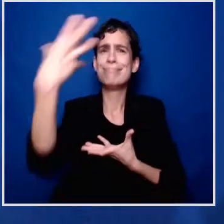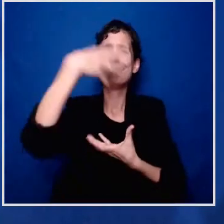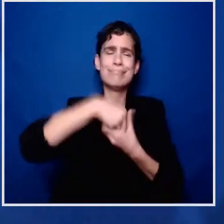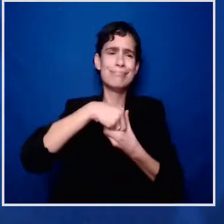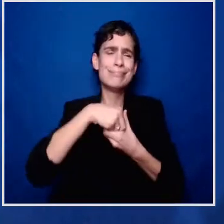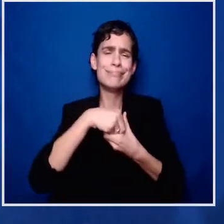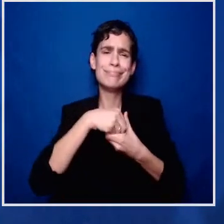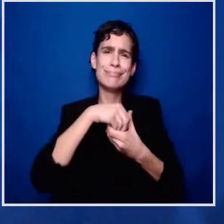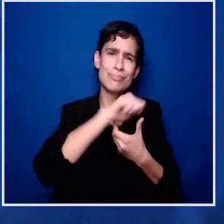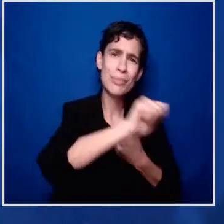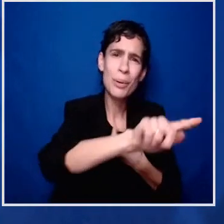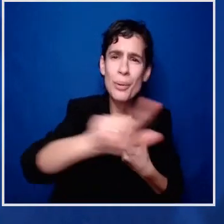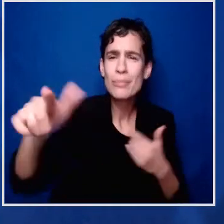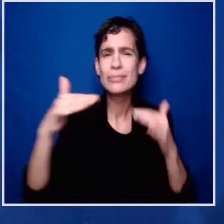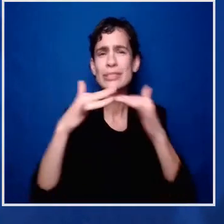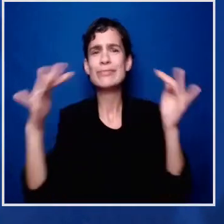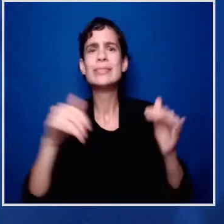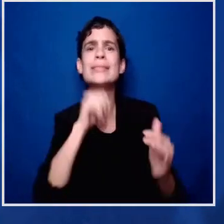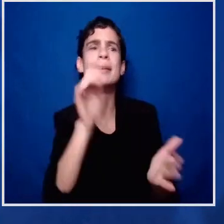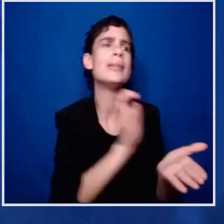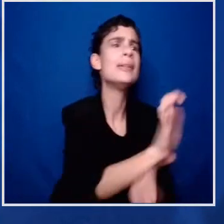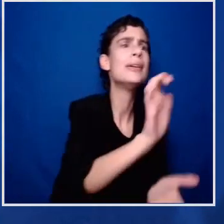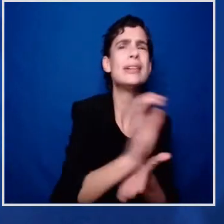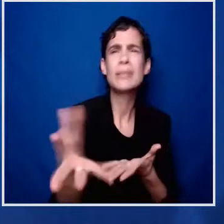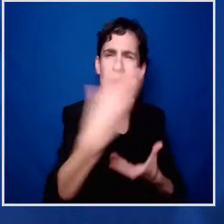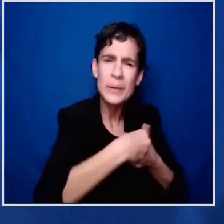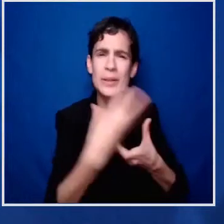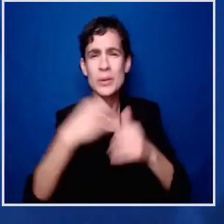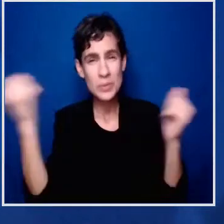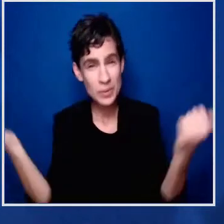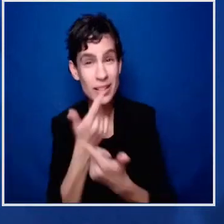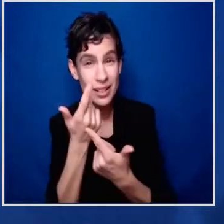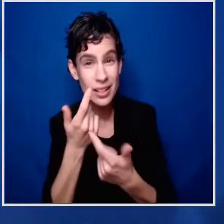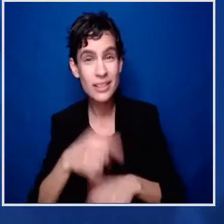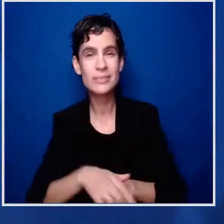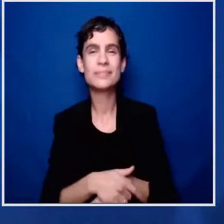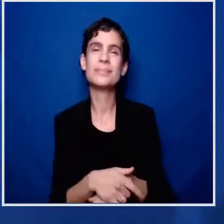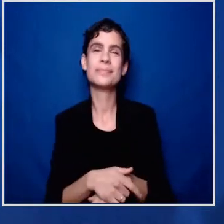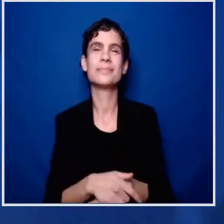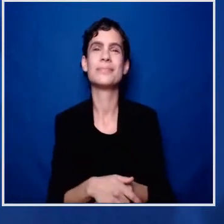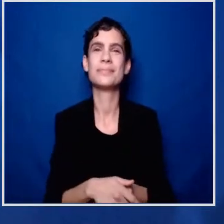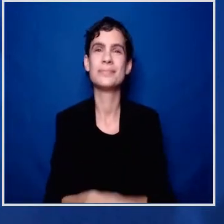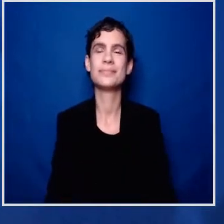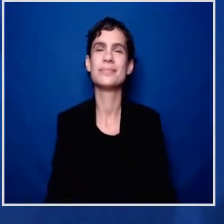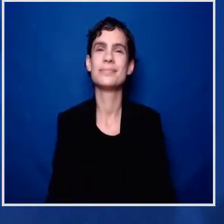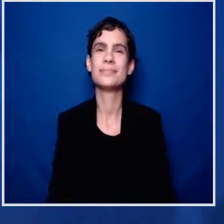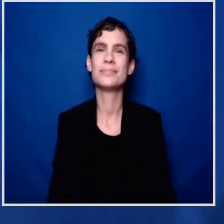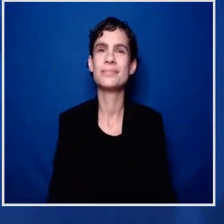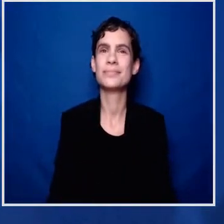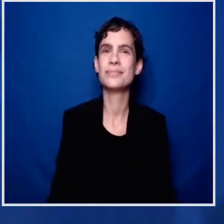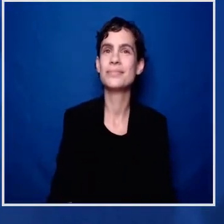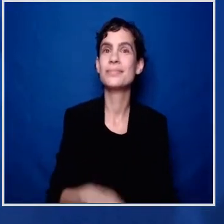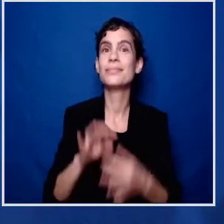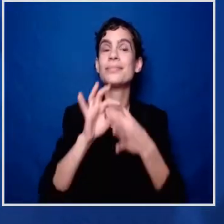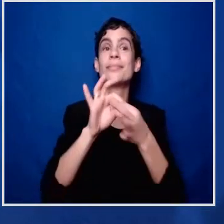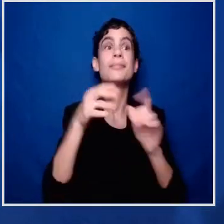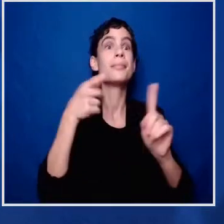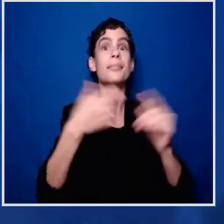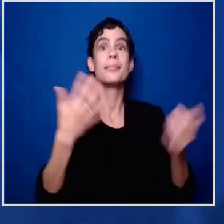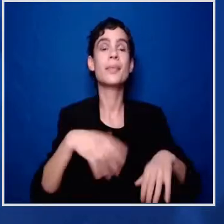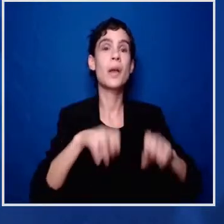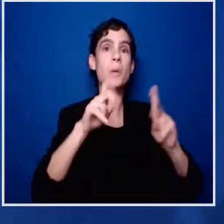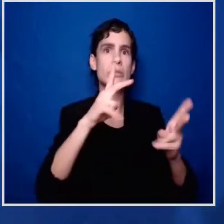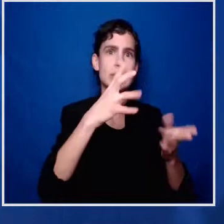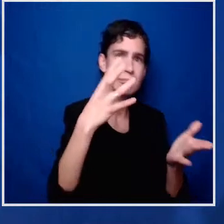AND EQUAL SOCIAL AS WELL AS